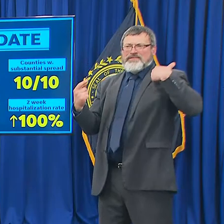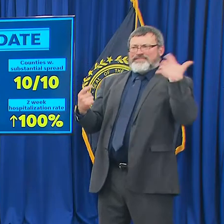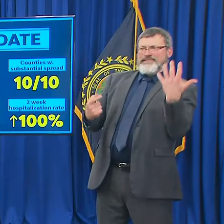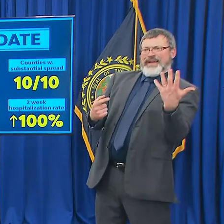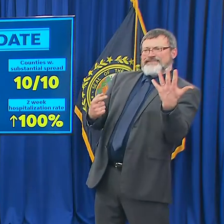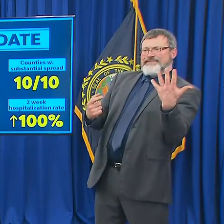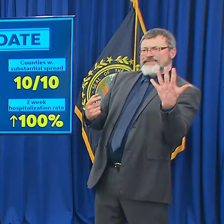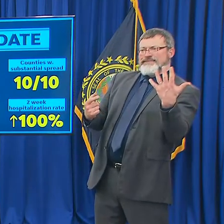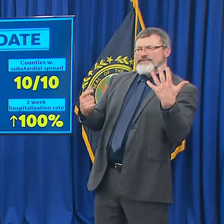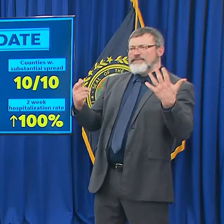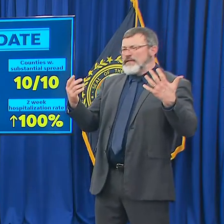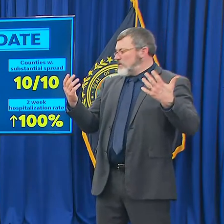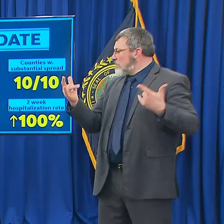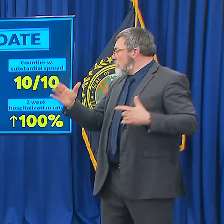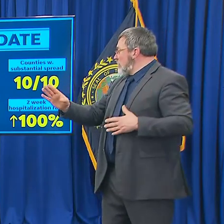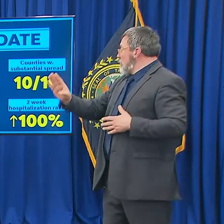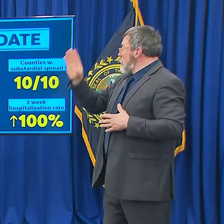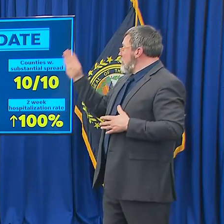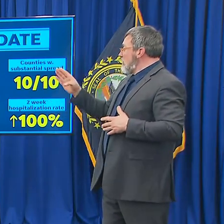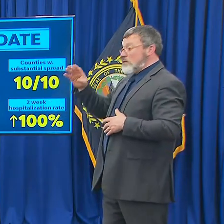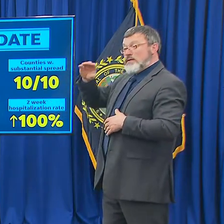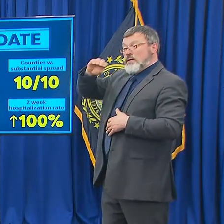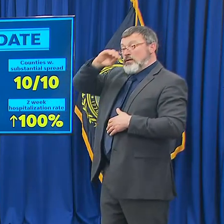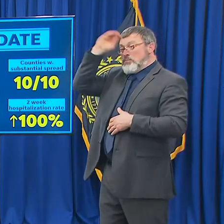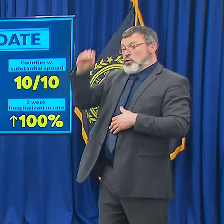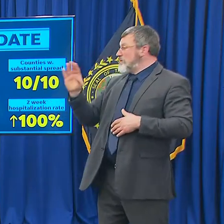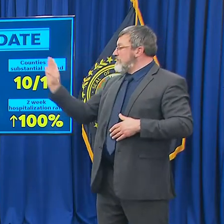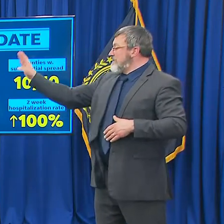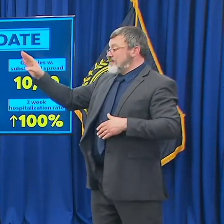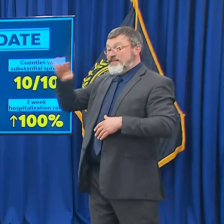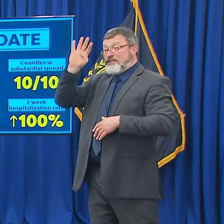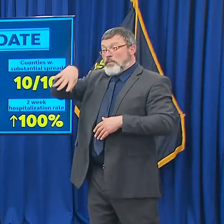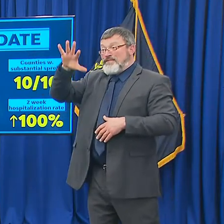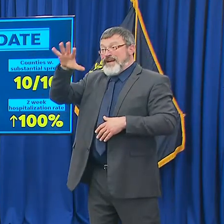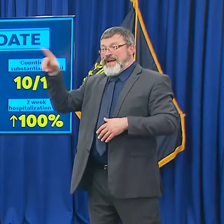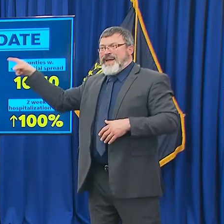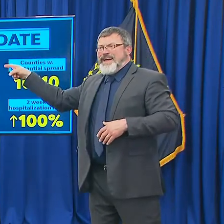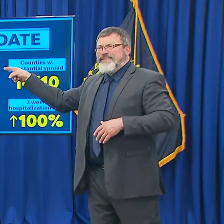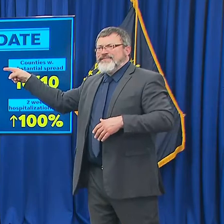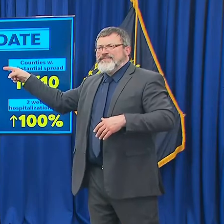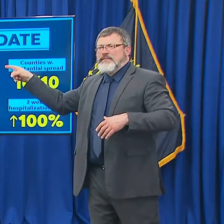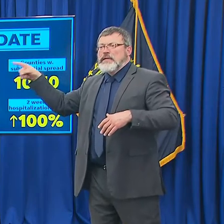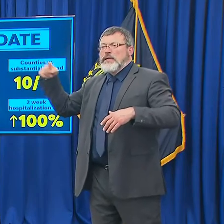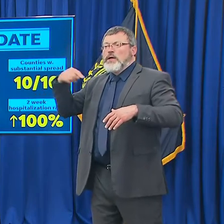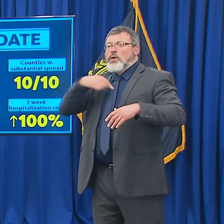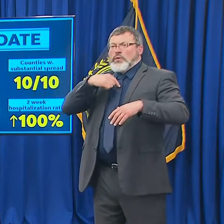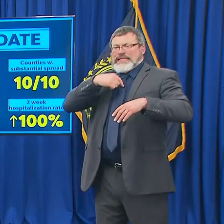only go down 10 percent because of mass I think and go down a lot more than that, frankly, that could be the difference between opening up the search